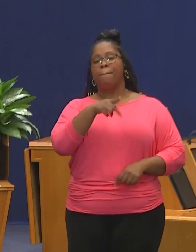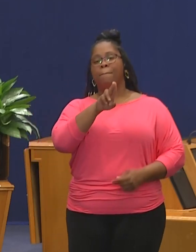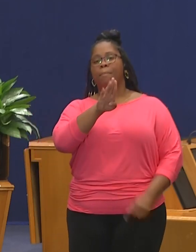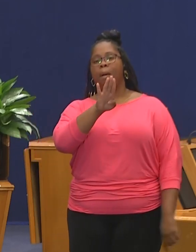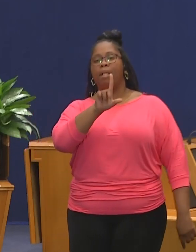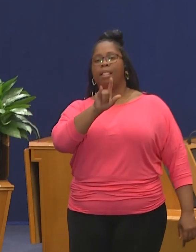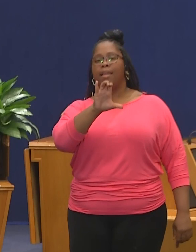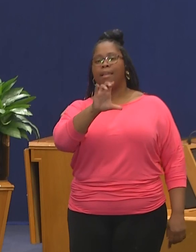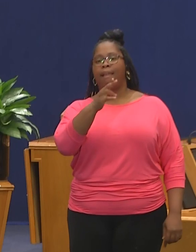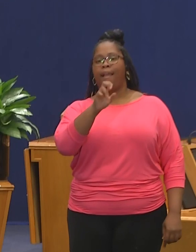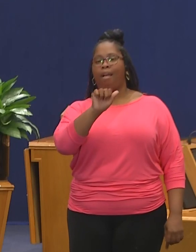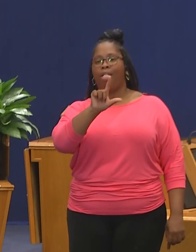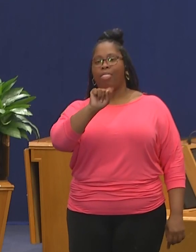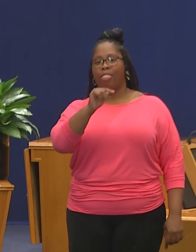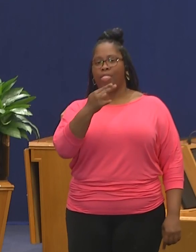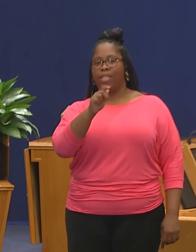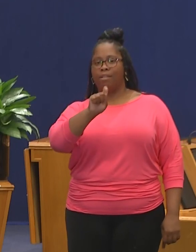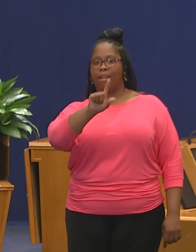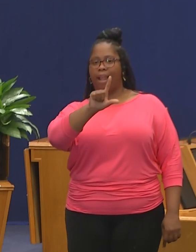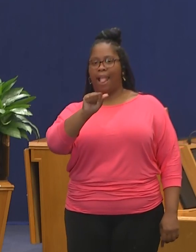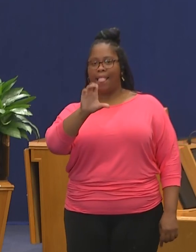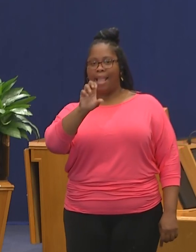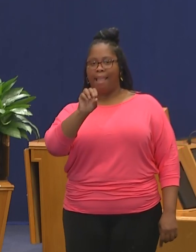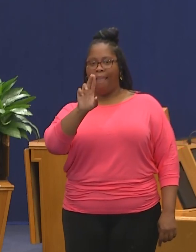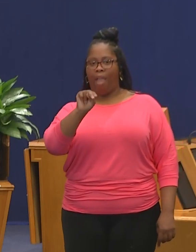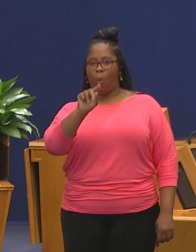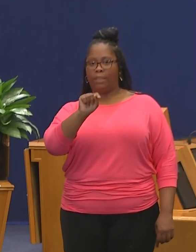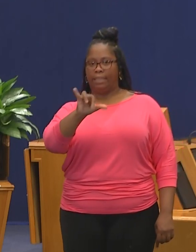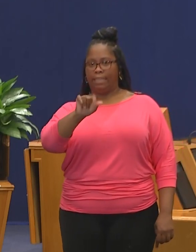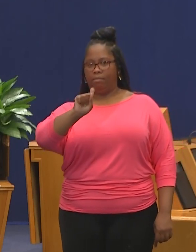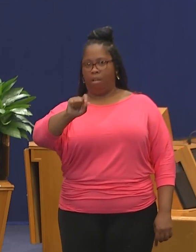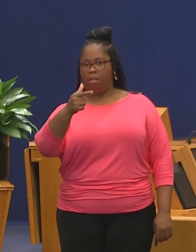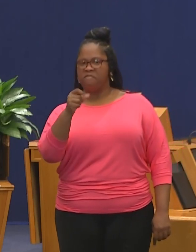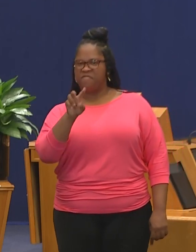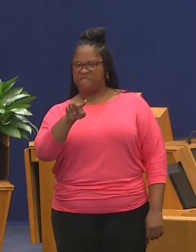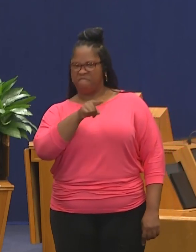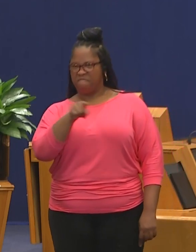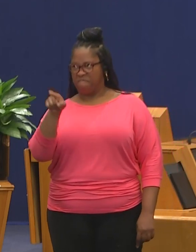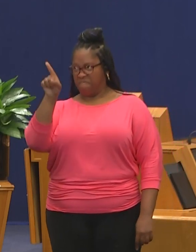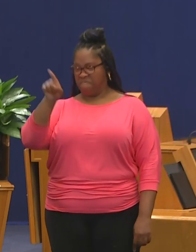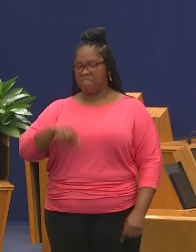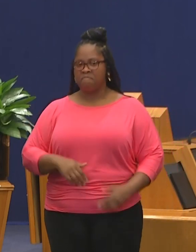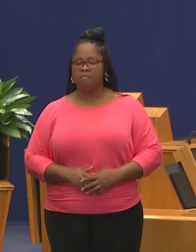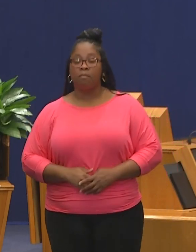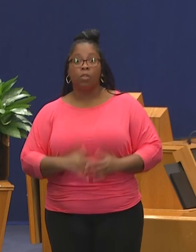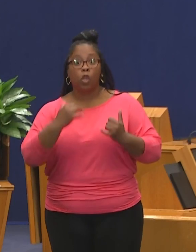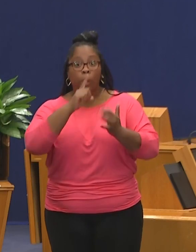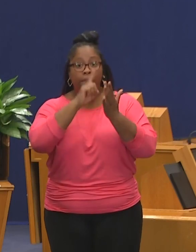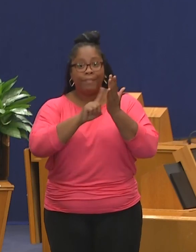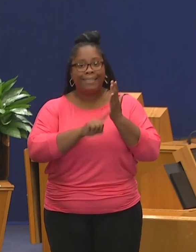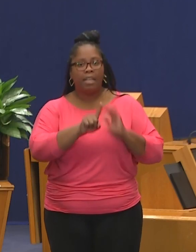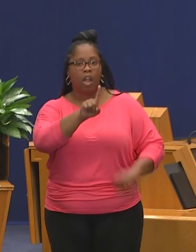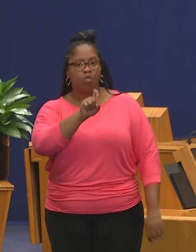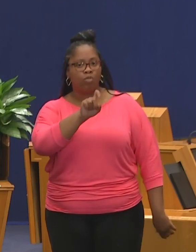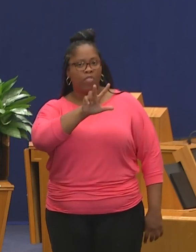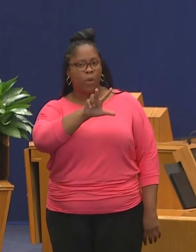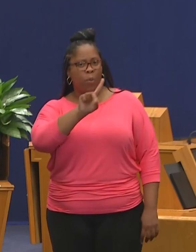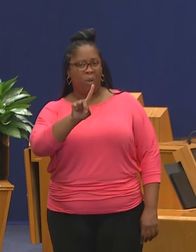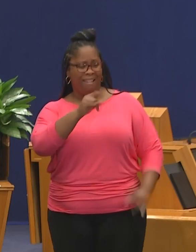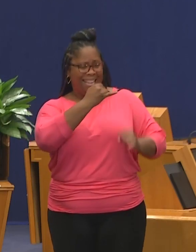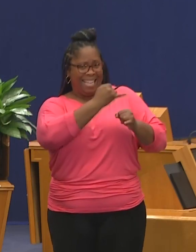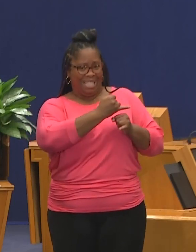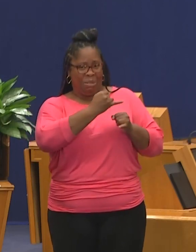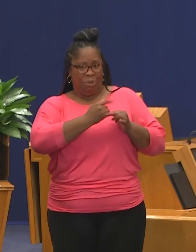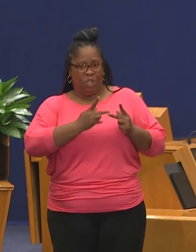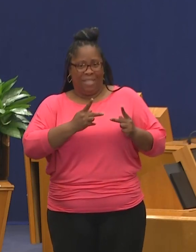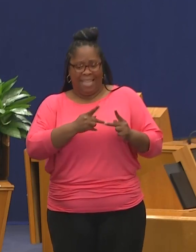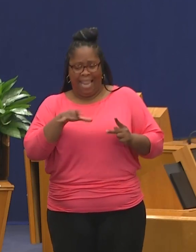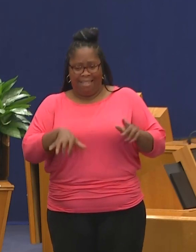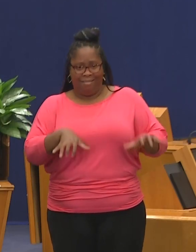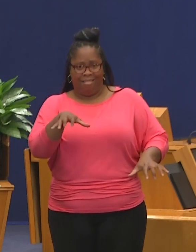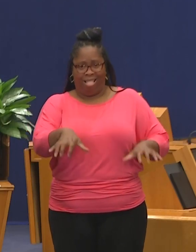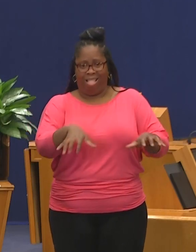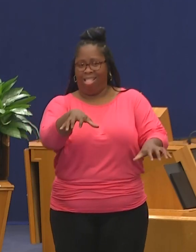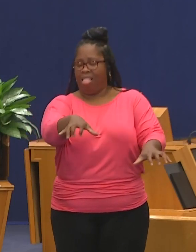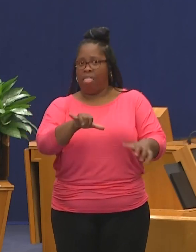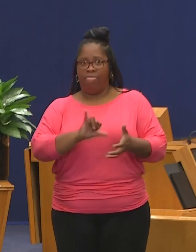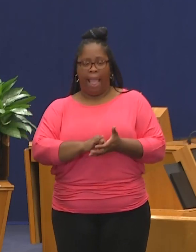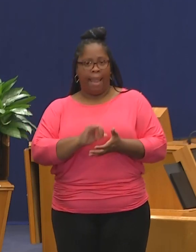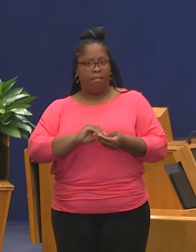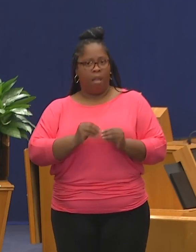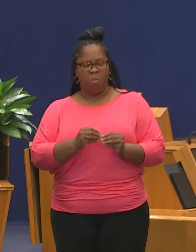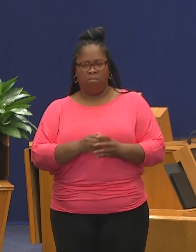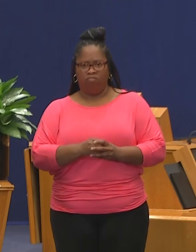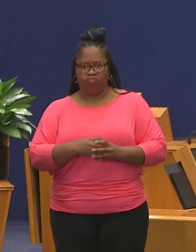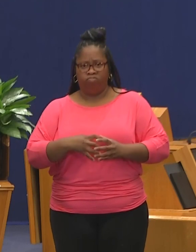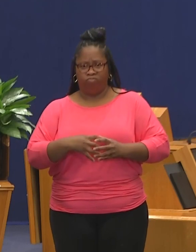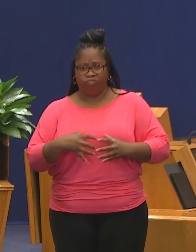THE DEPARTMENT OF HEALTH'S